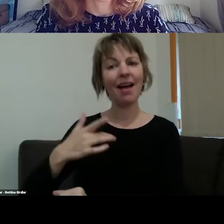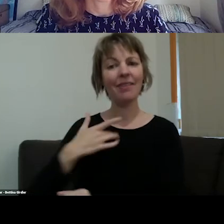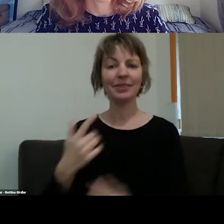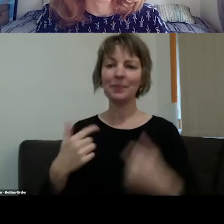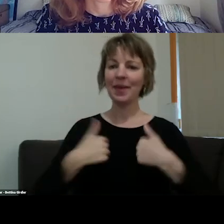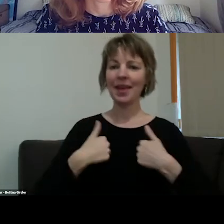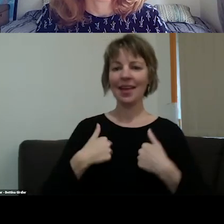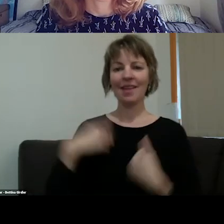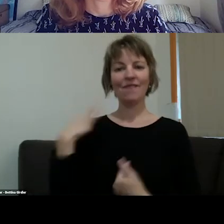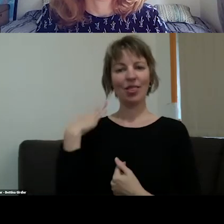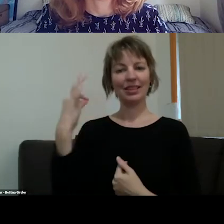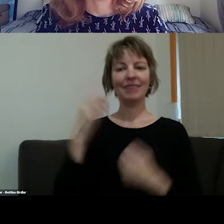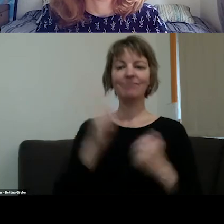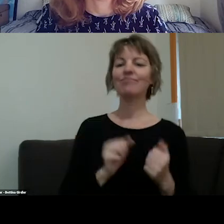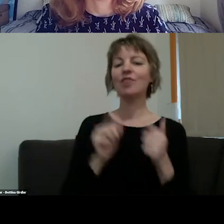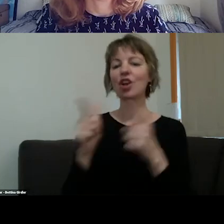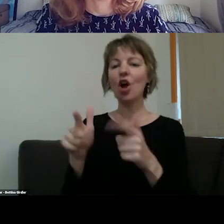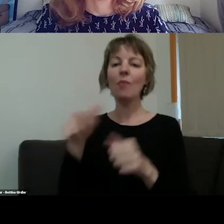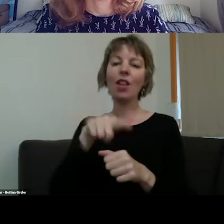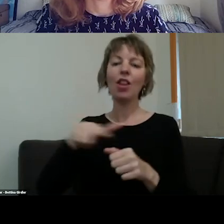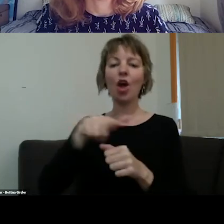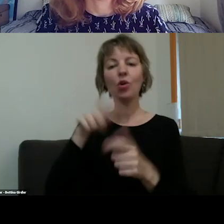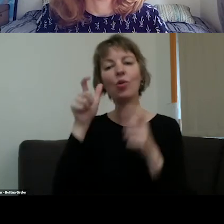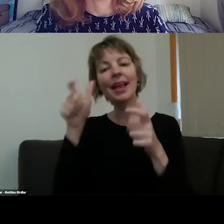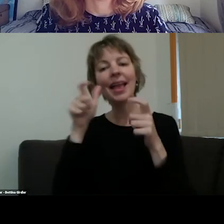London once a month to have conversations